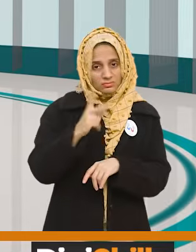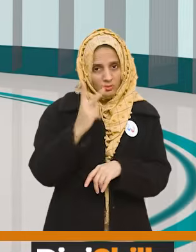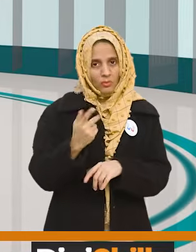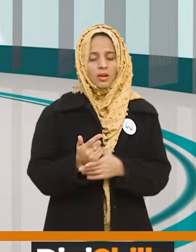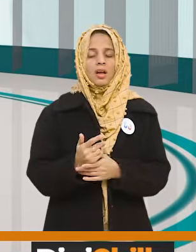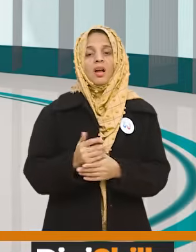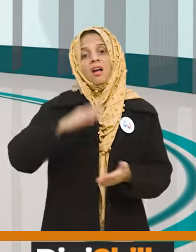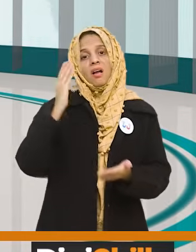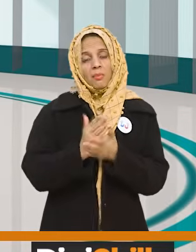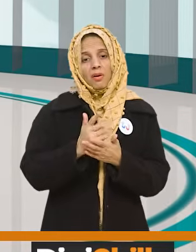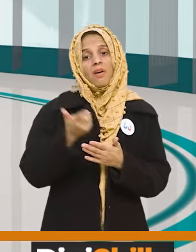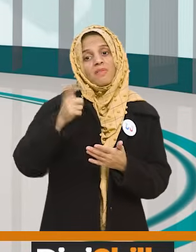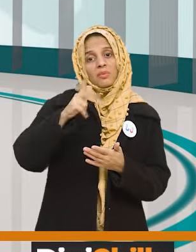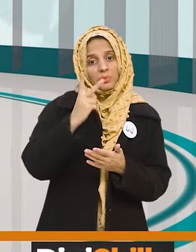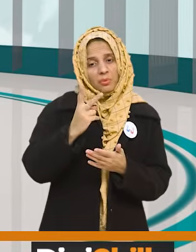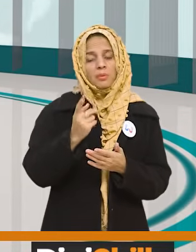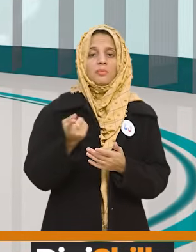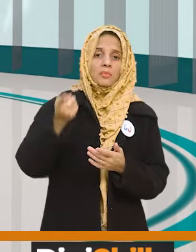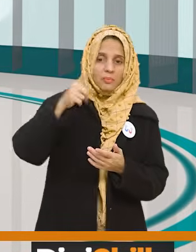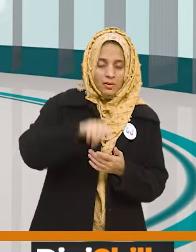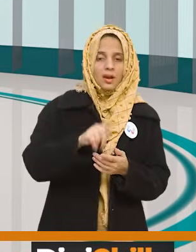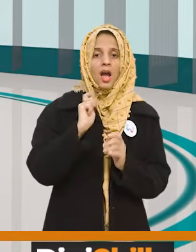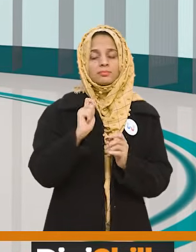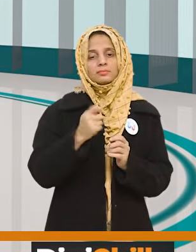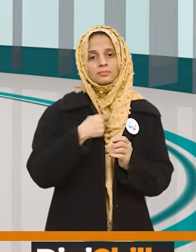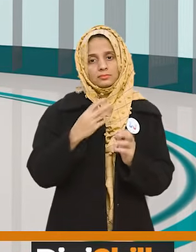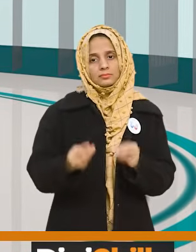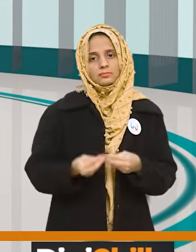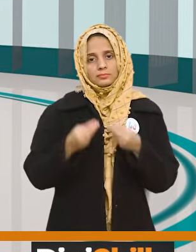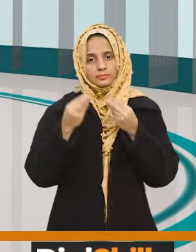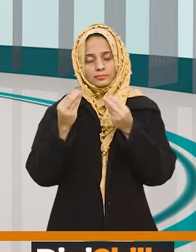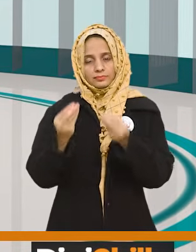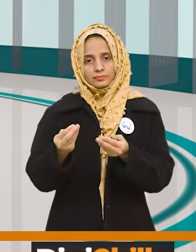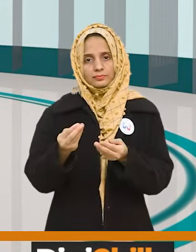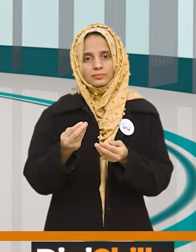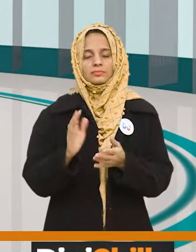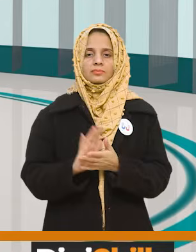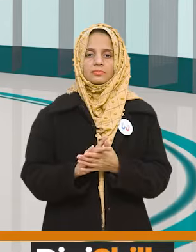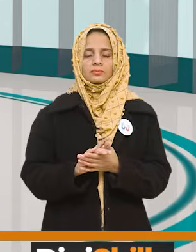The “Deadline” is that on a particular day after two weeks, and that day could be